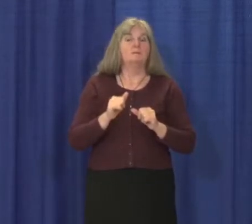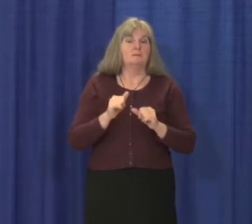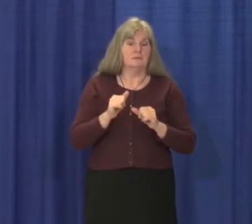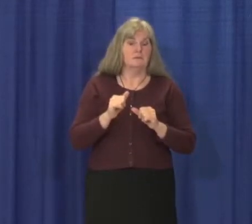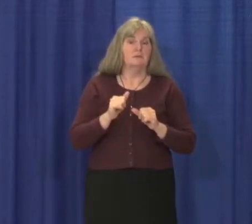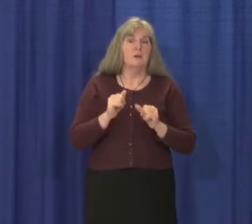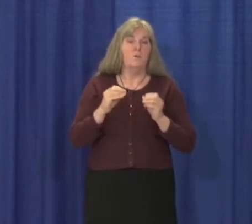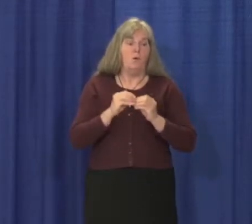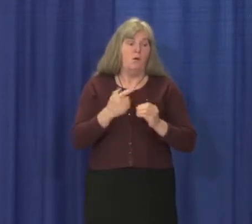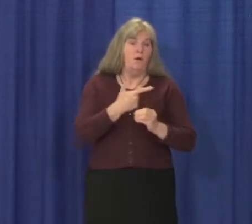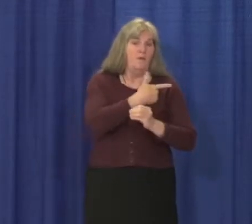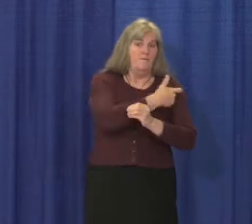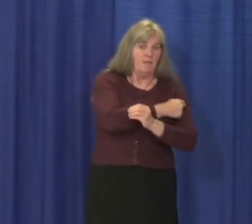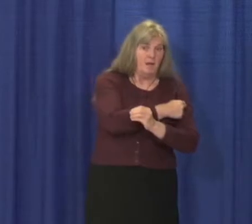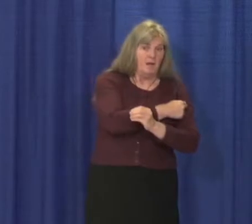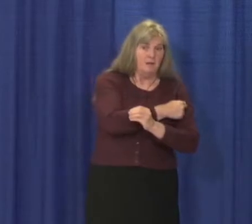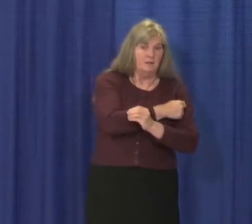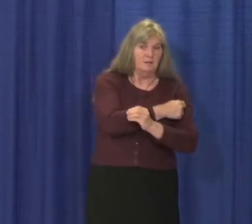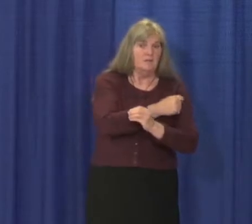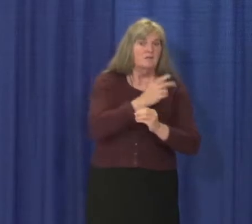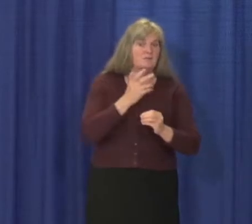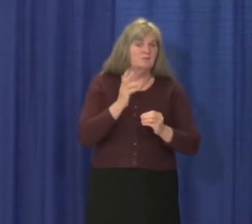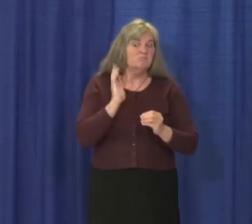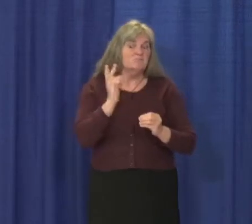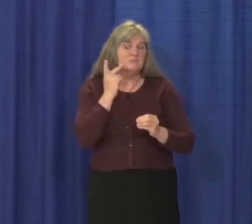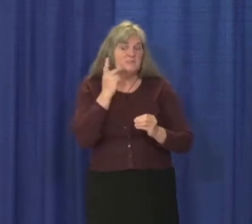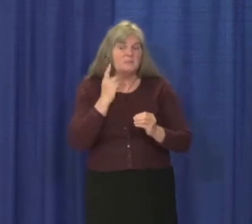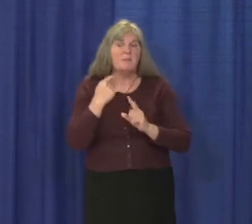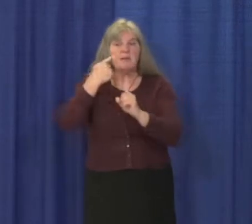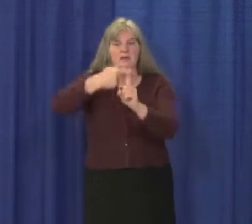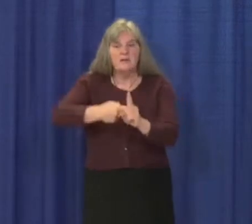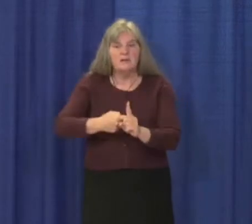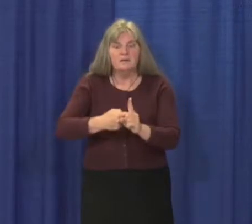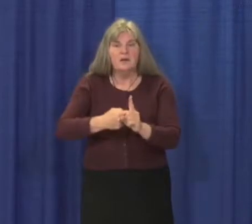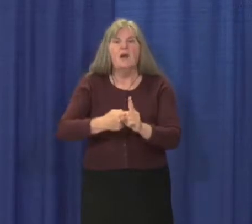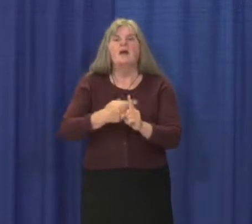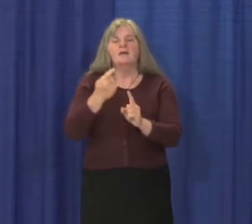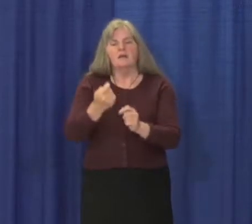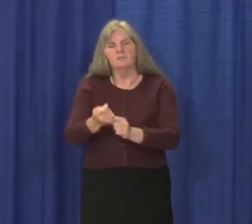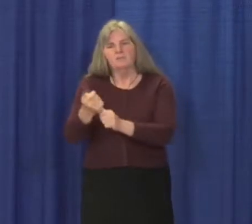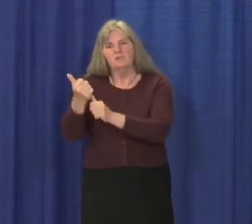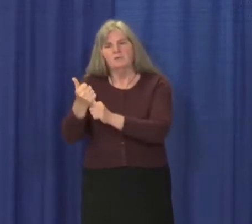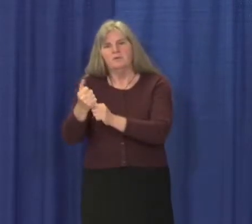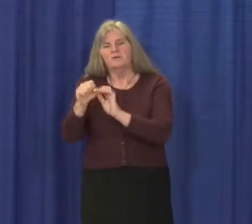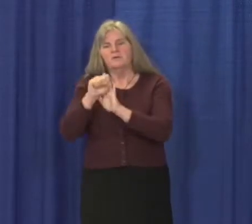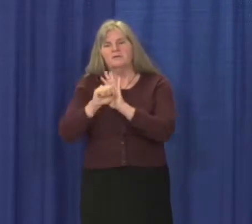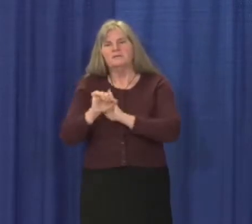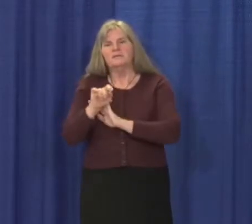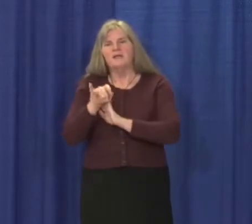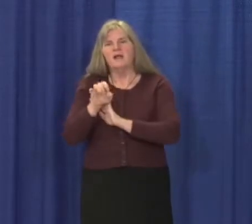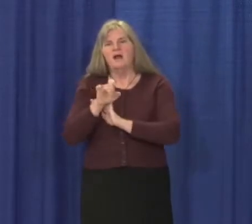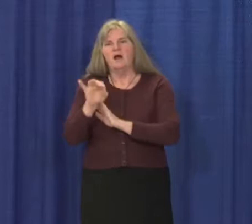state of emergency. And that means all restrictions introduced under the civil